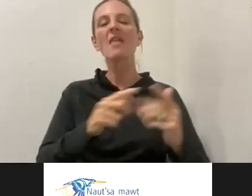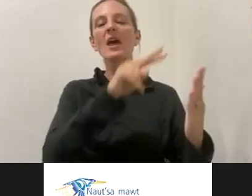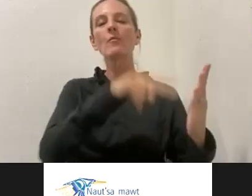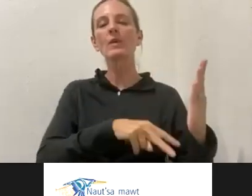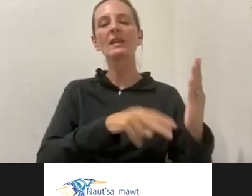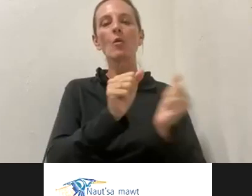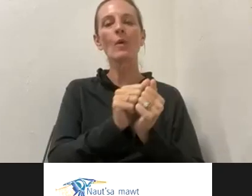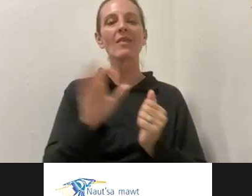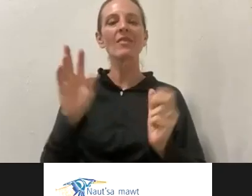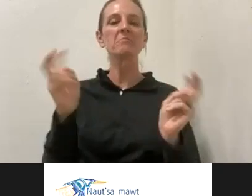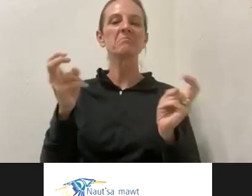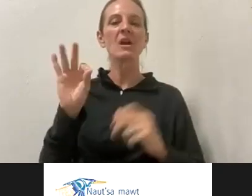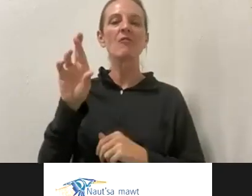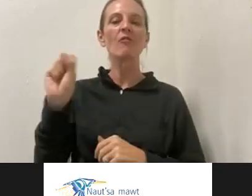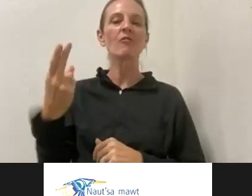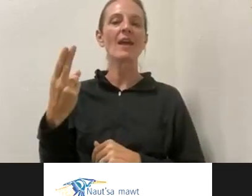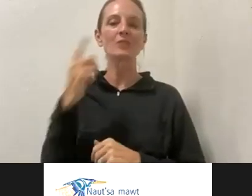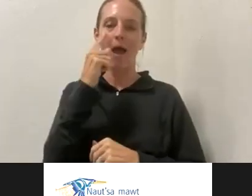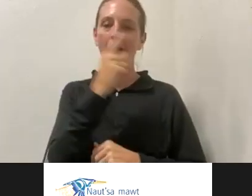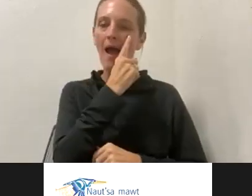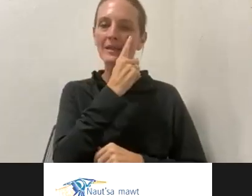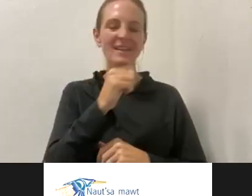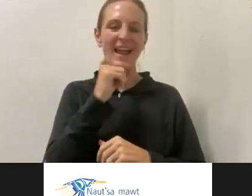and I haven’t seen it in a little while so you might notice new